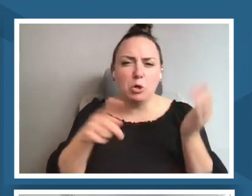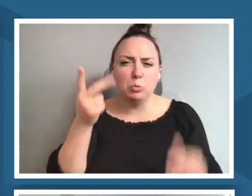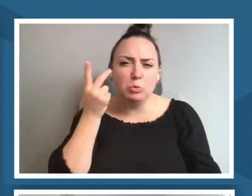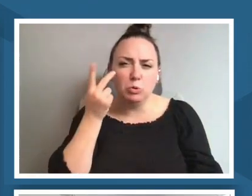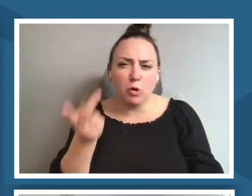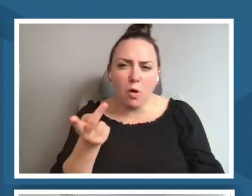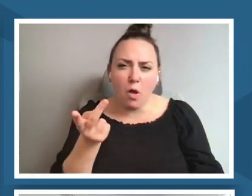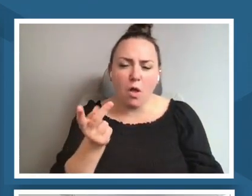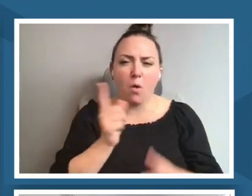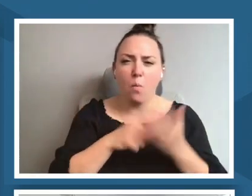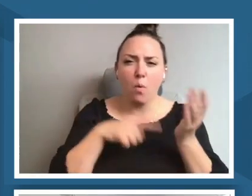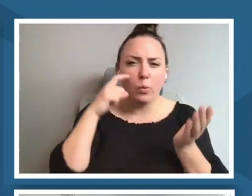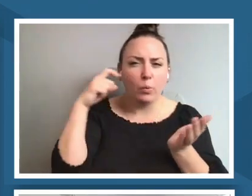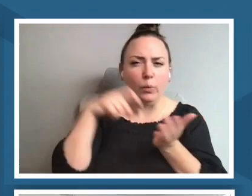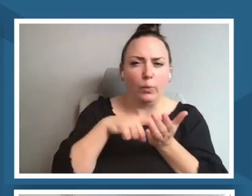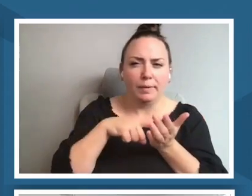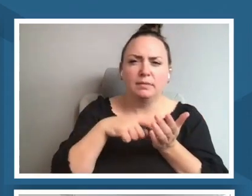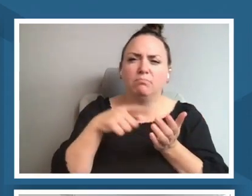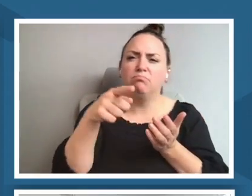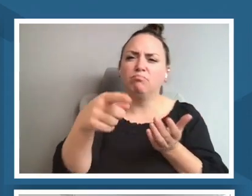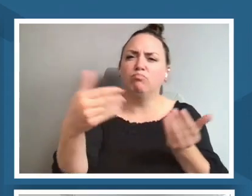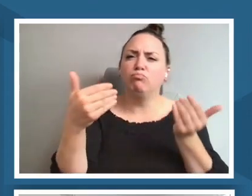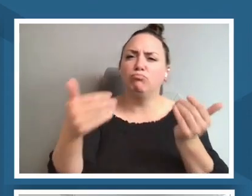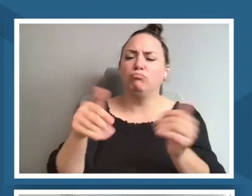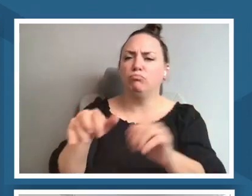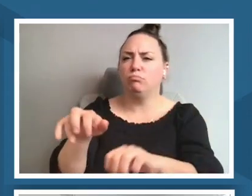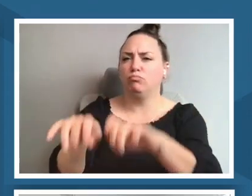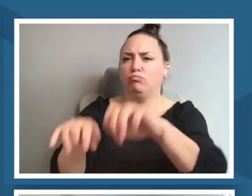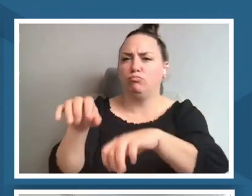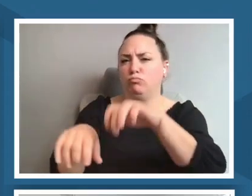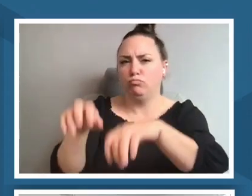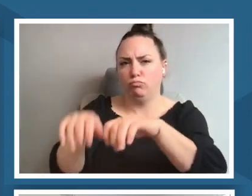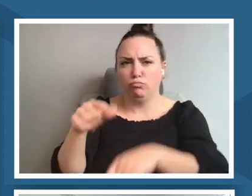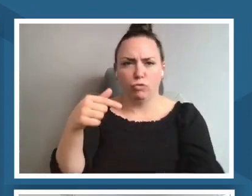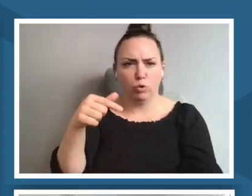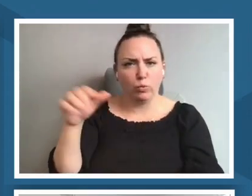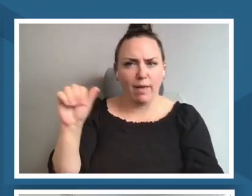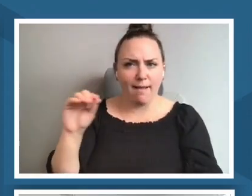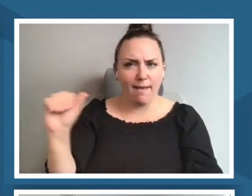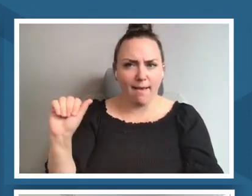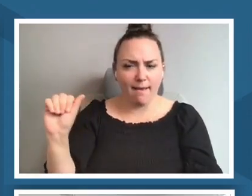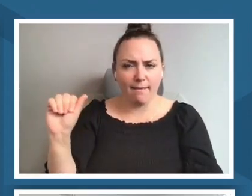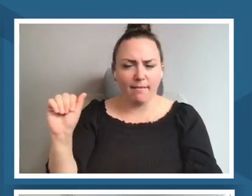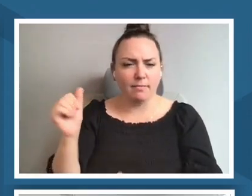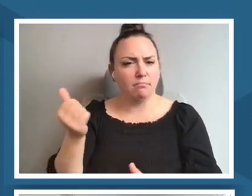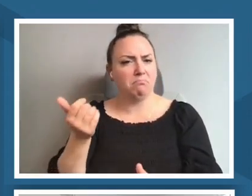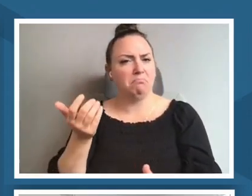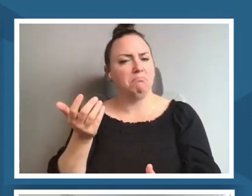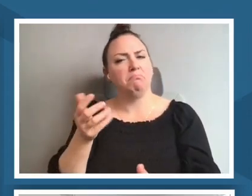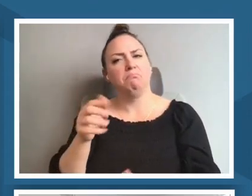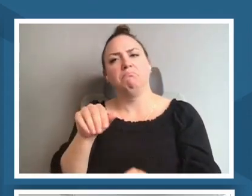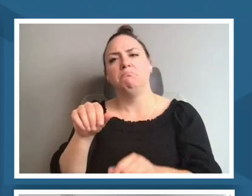so go ahead and share in the q a as you